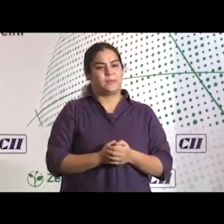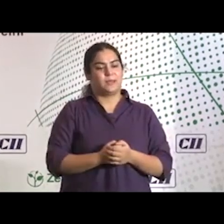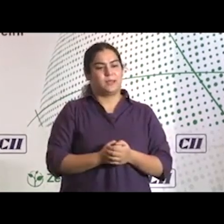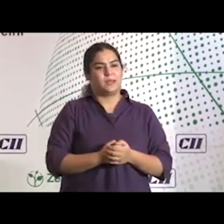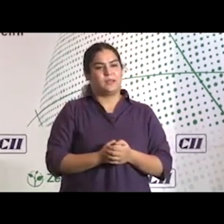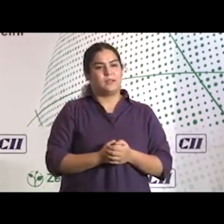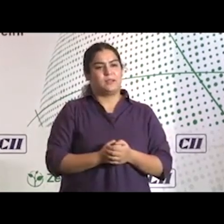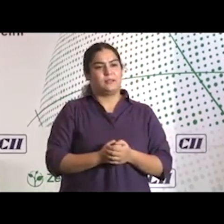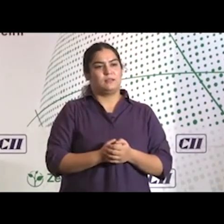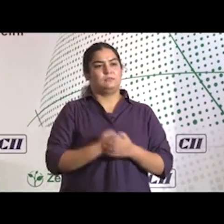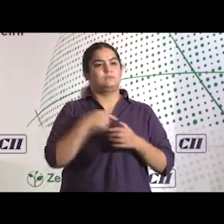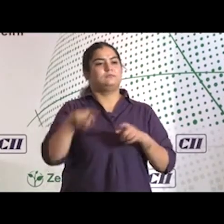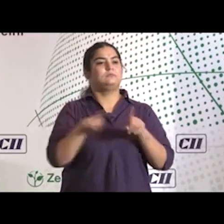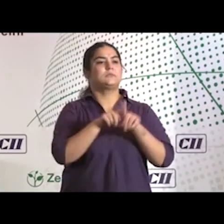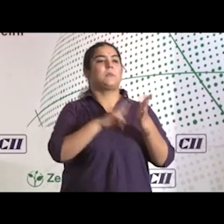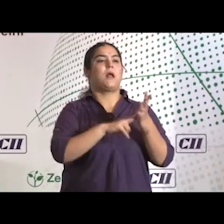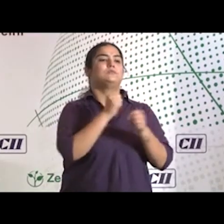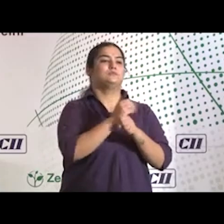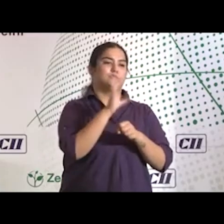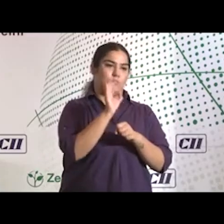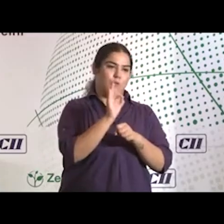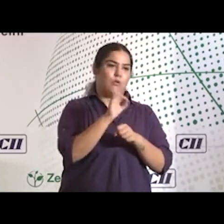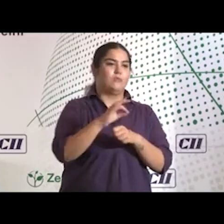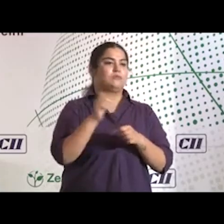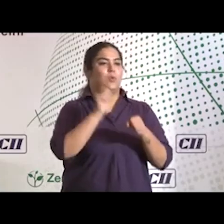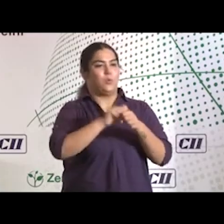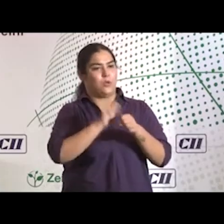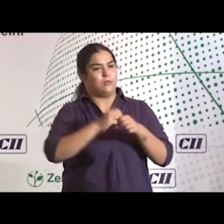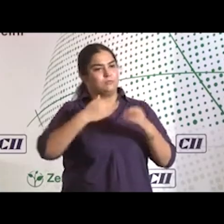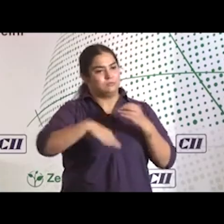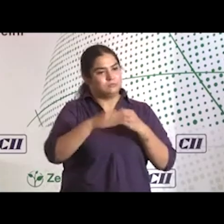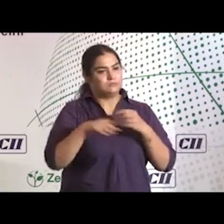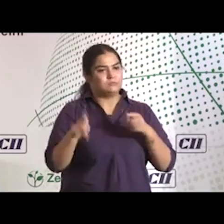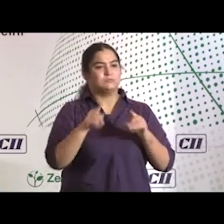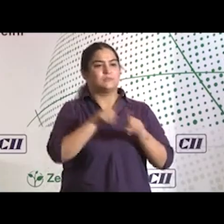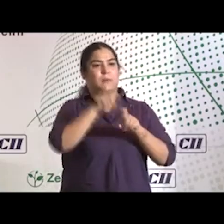nonprofit extension of PTC Foundation.